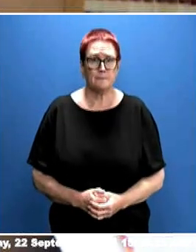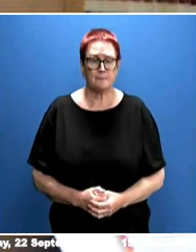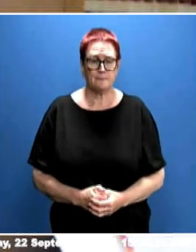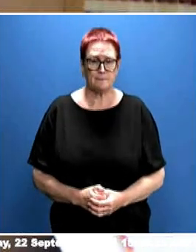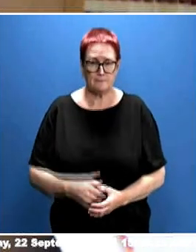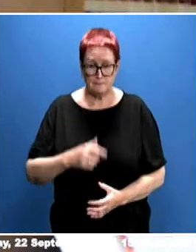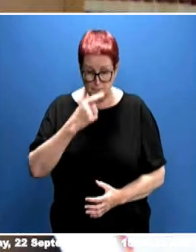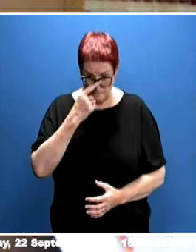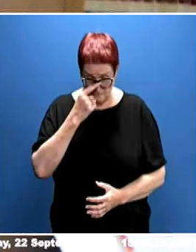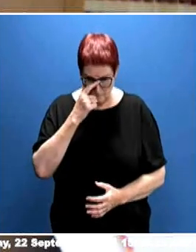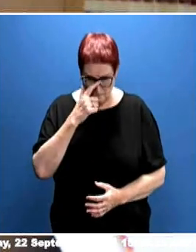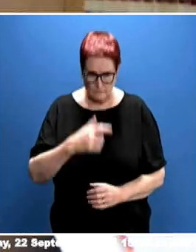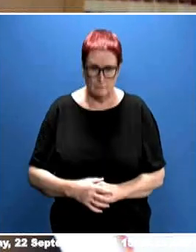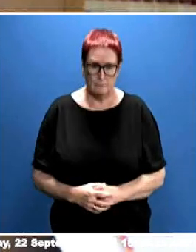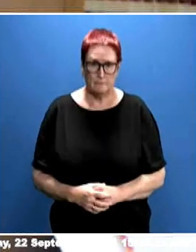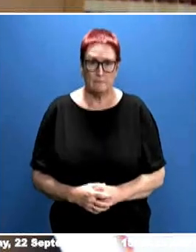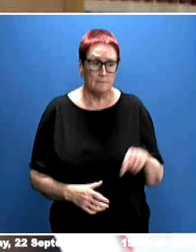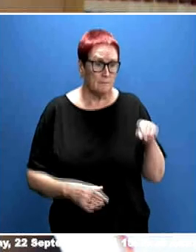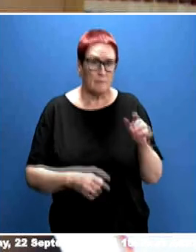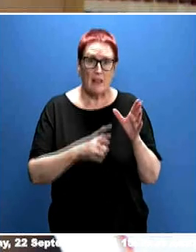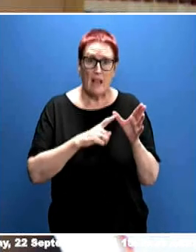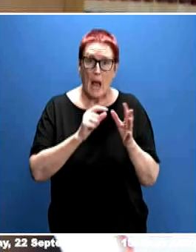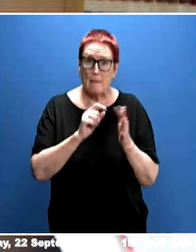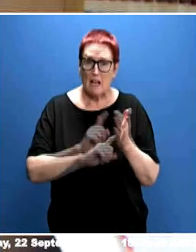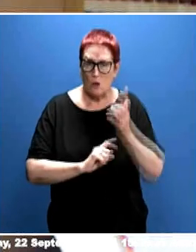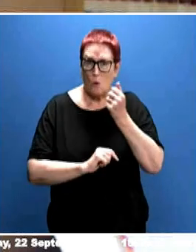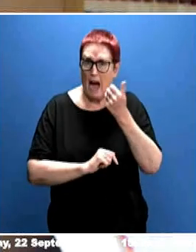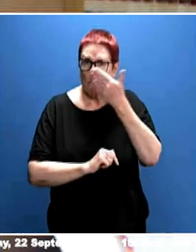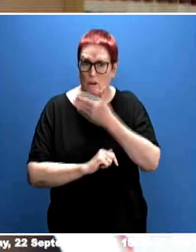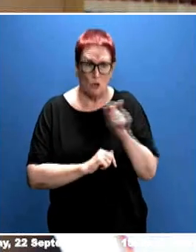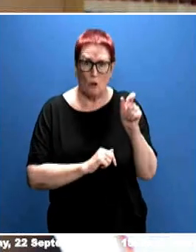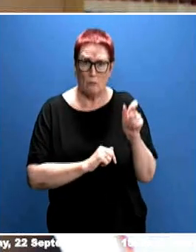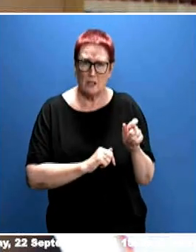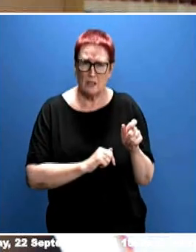Because that person is at least seeking to speak to the cultural needs